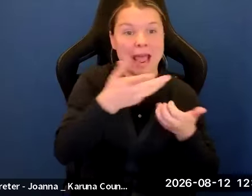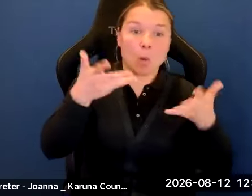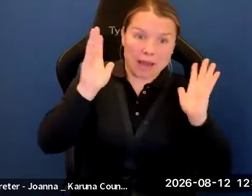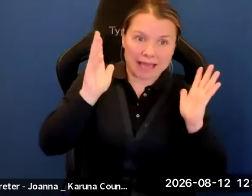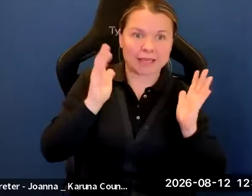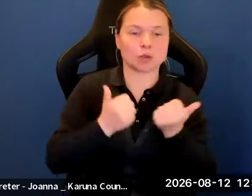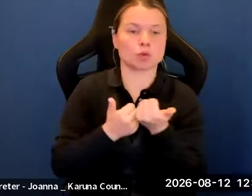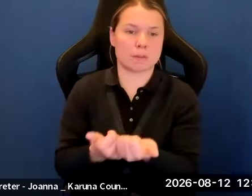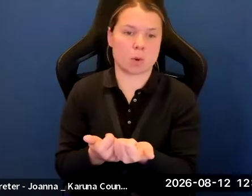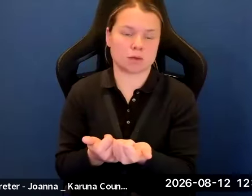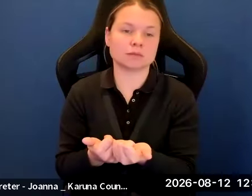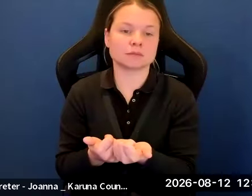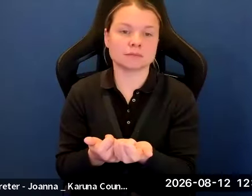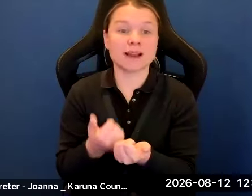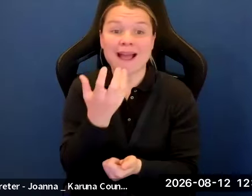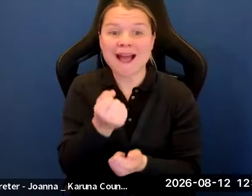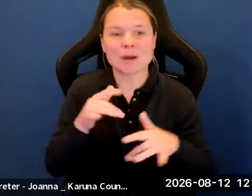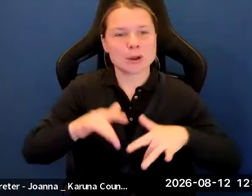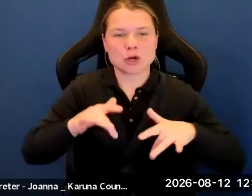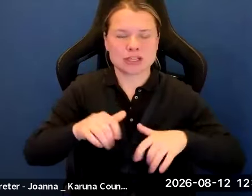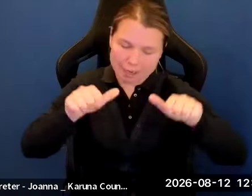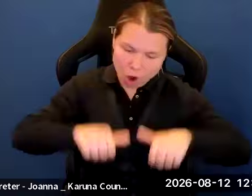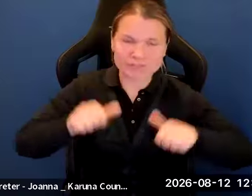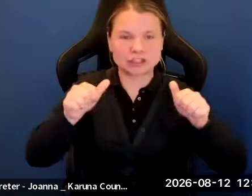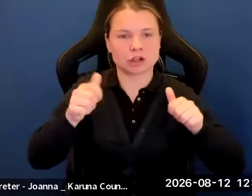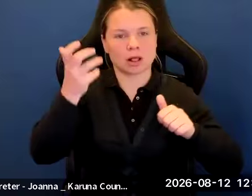application. You will only need a letter from a nominated